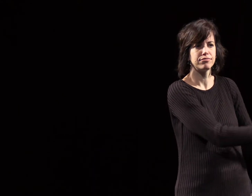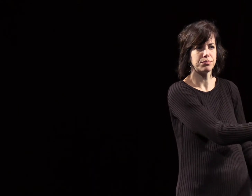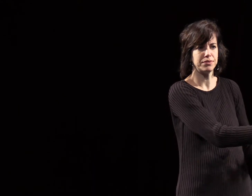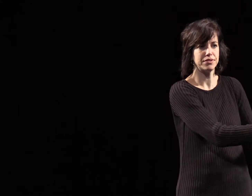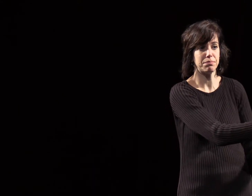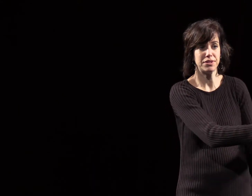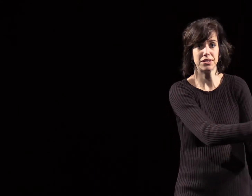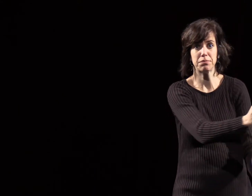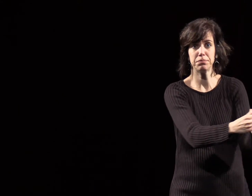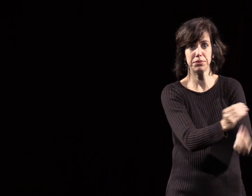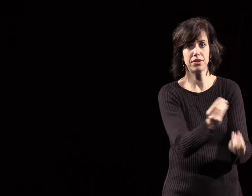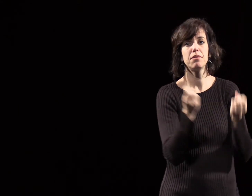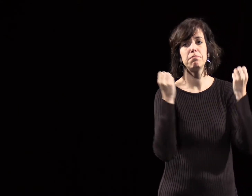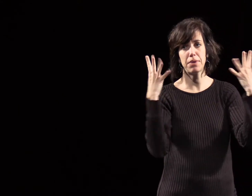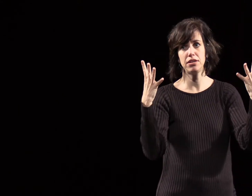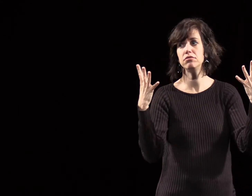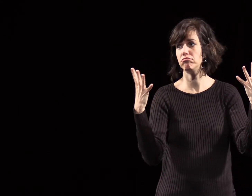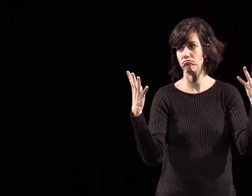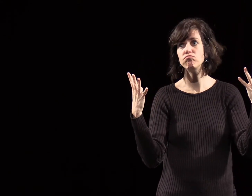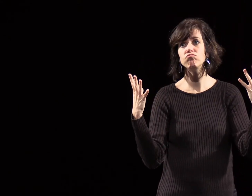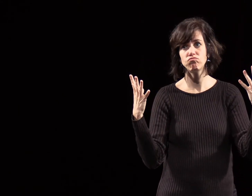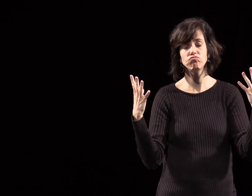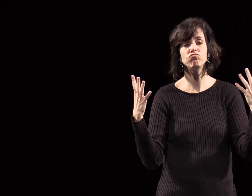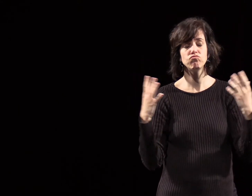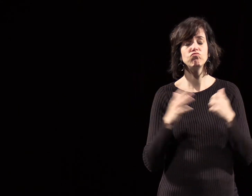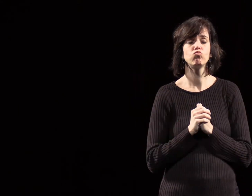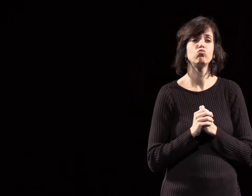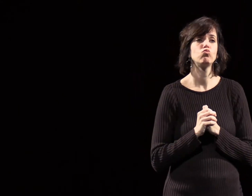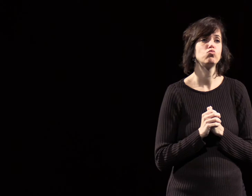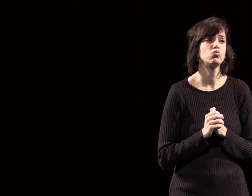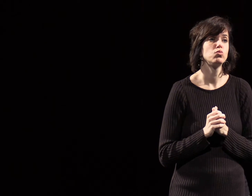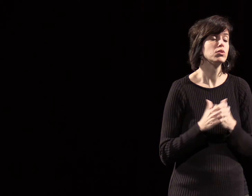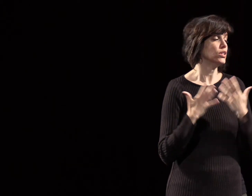But I realized there's so many gaps, so many missing parts.